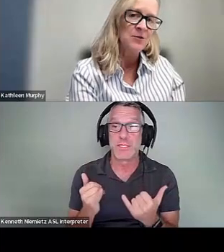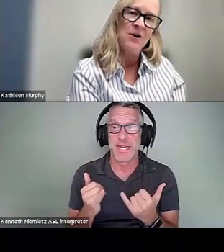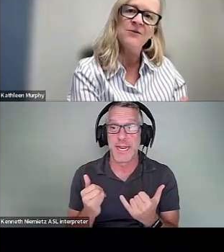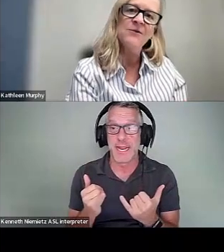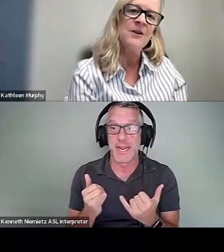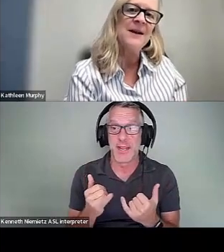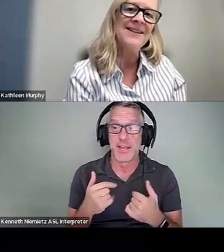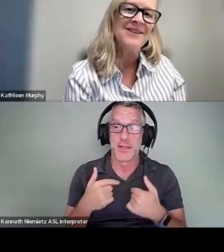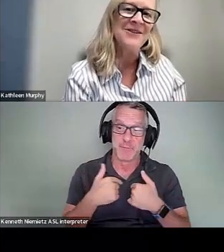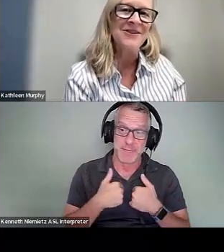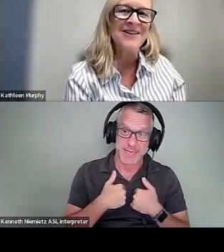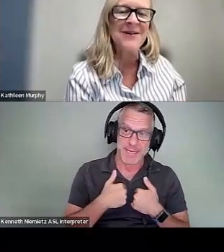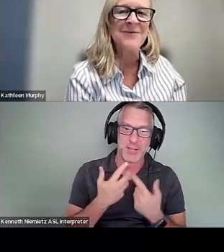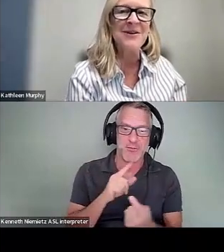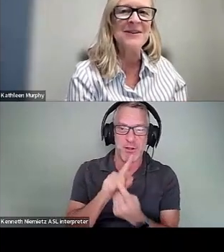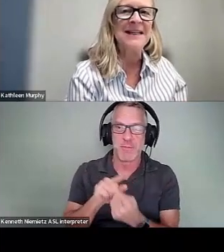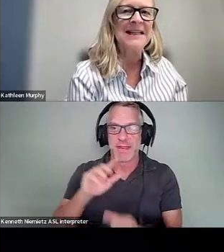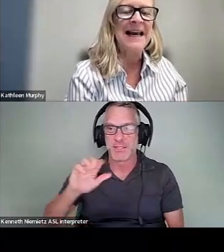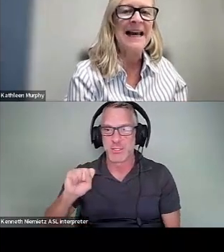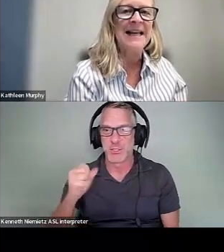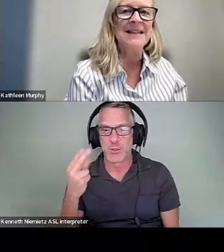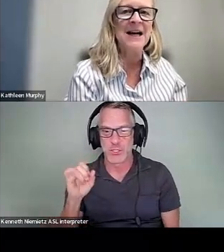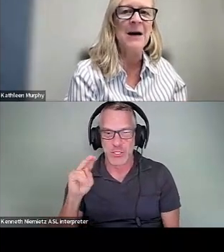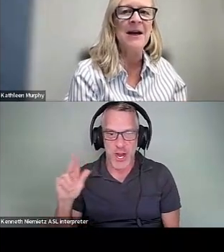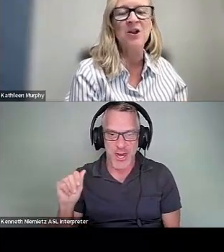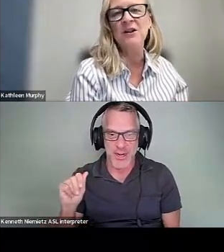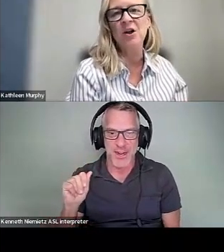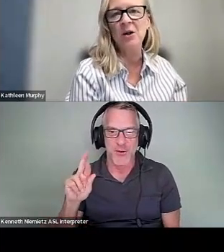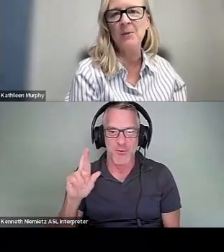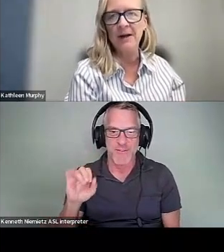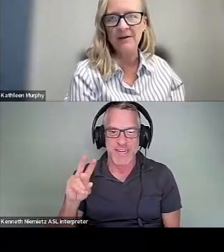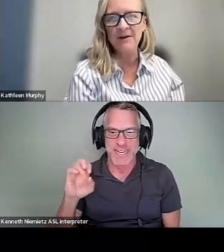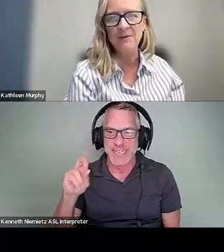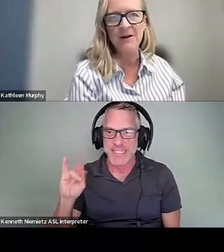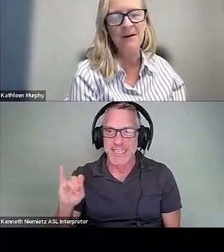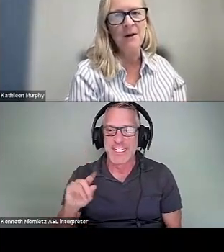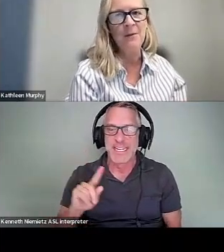but as you know, you've already met Shoshana Rabinovsky and Ashley Clark-Purnell has been